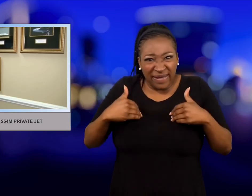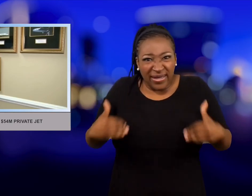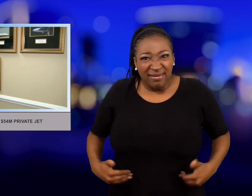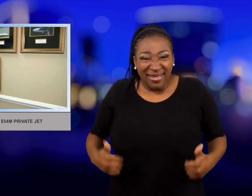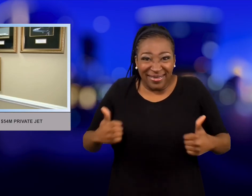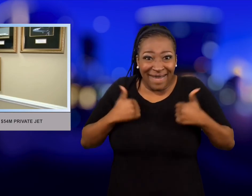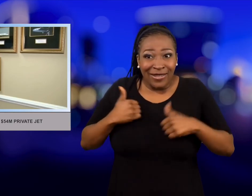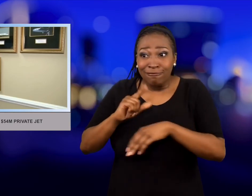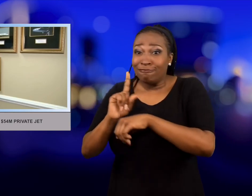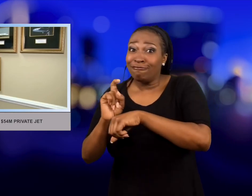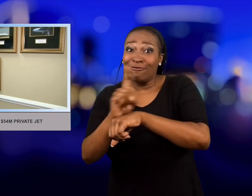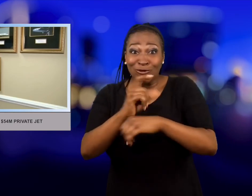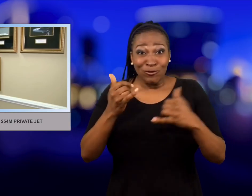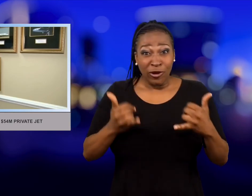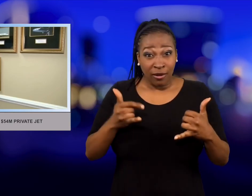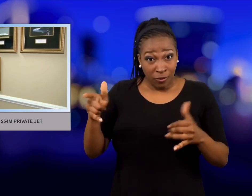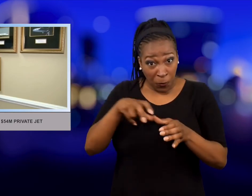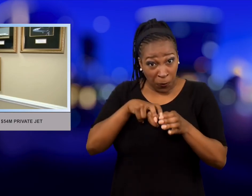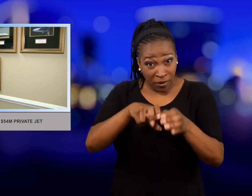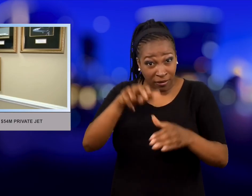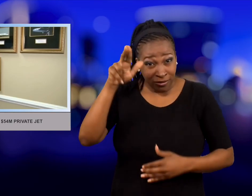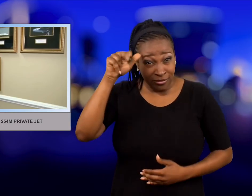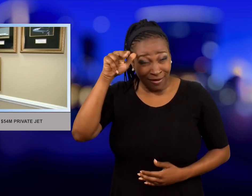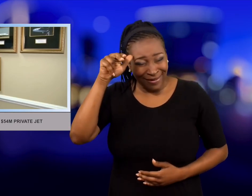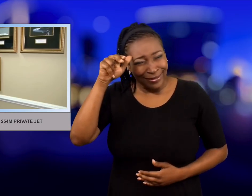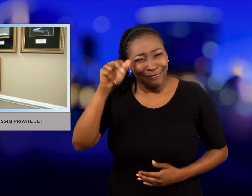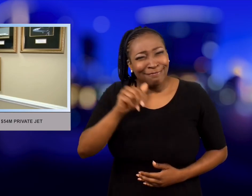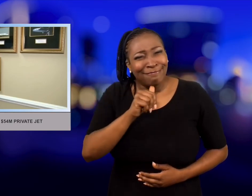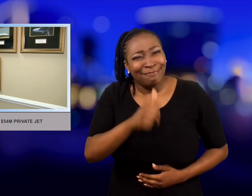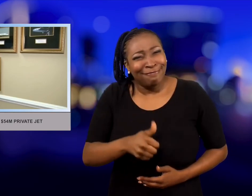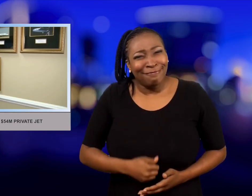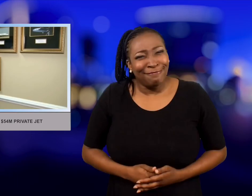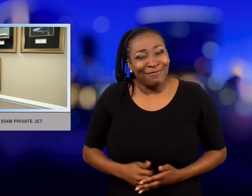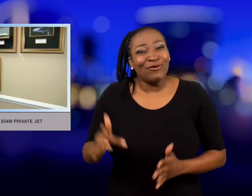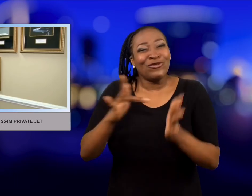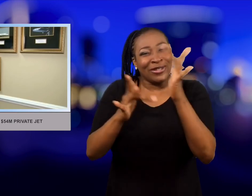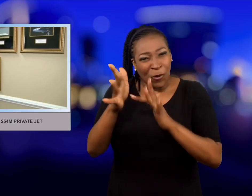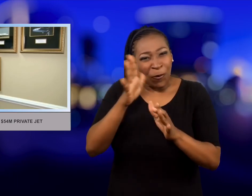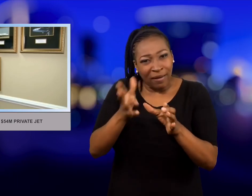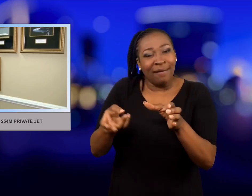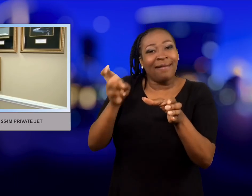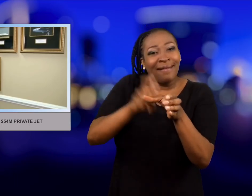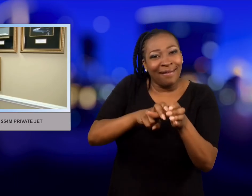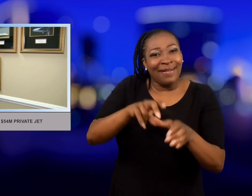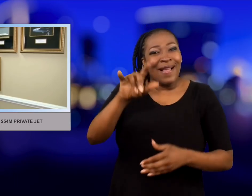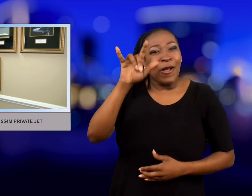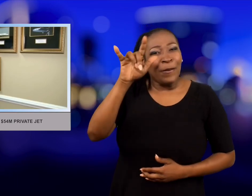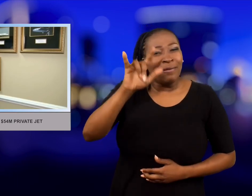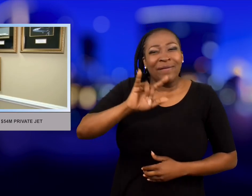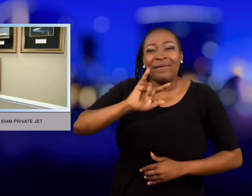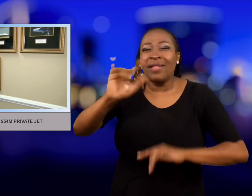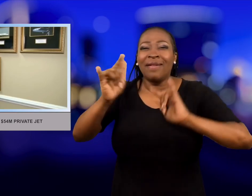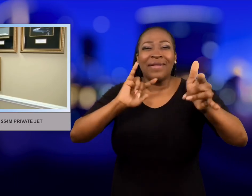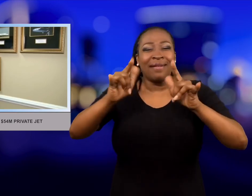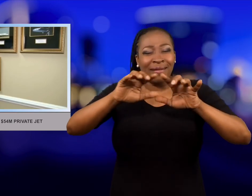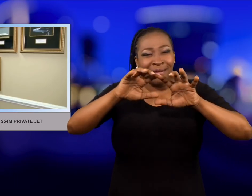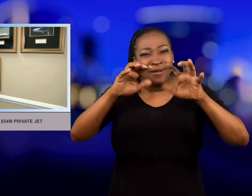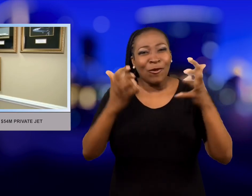Jesus were physically on the earth today, he wouldn't be riding a donkey.